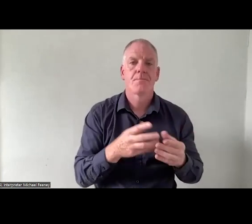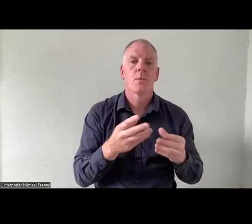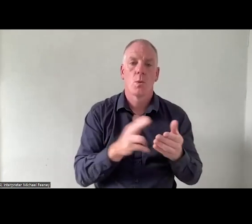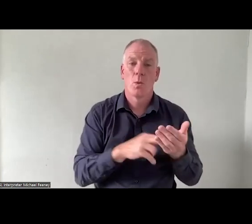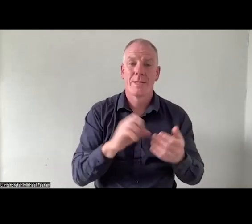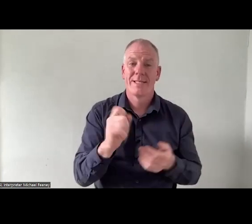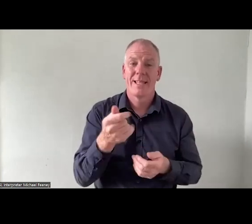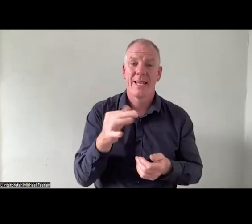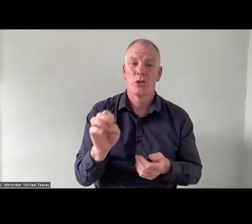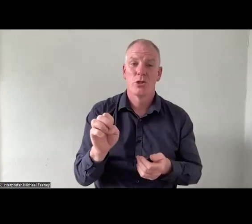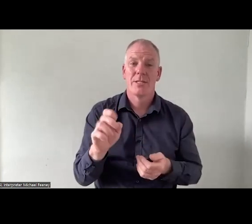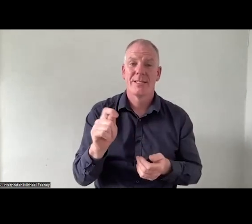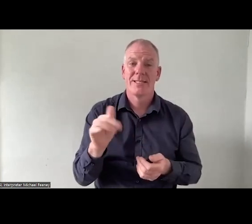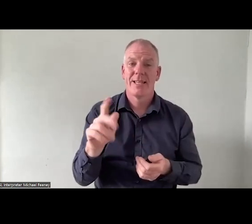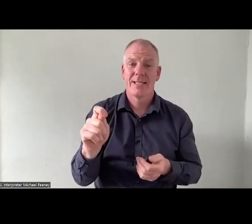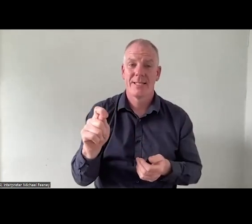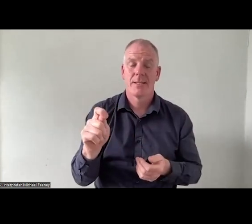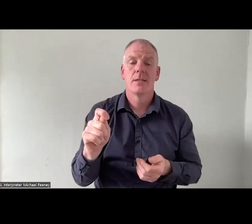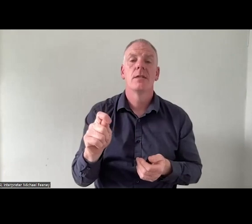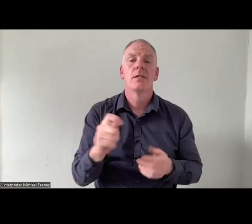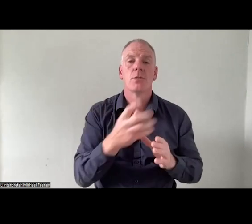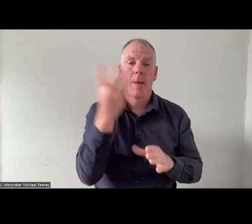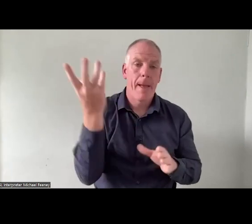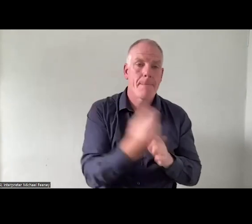in order to import text into that software